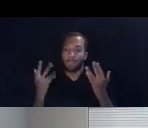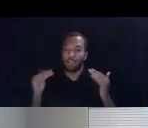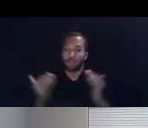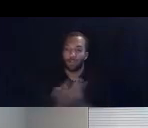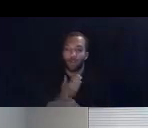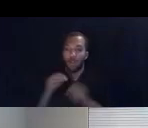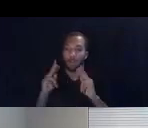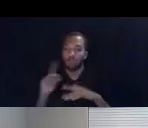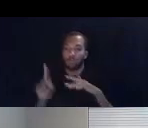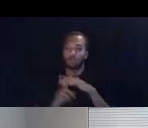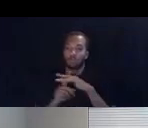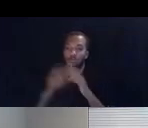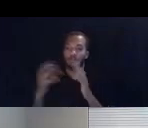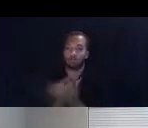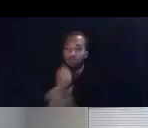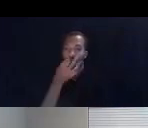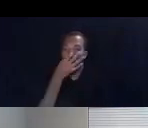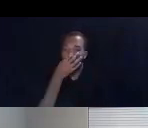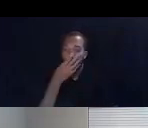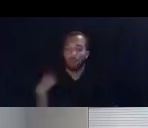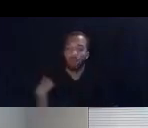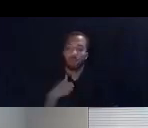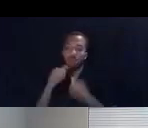And I think we're trying to identify what is the best way